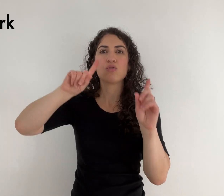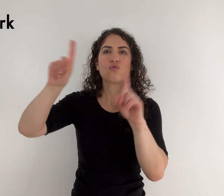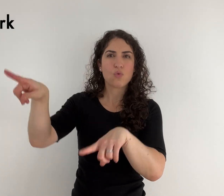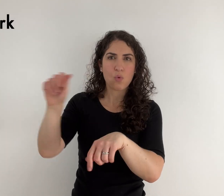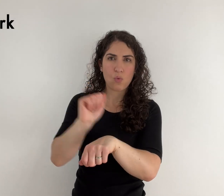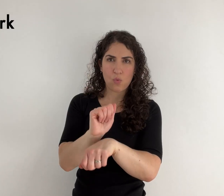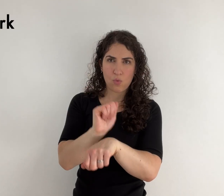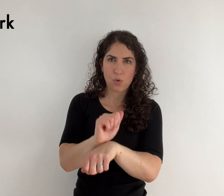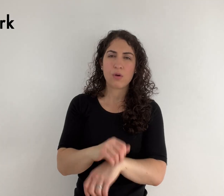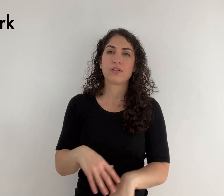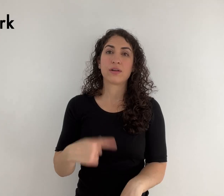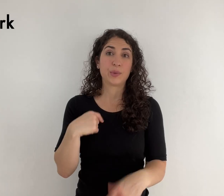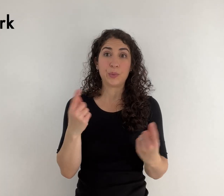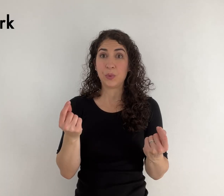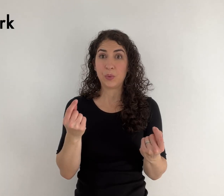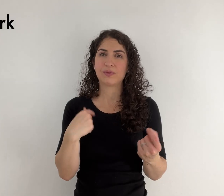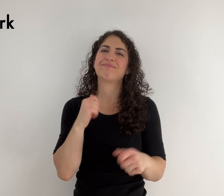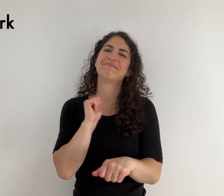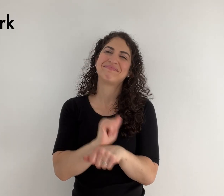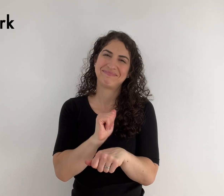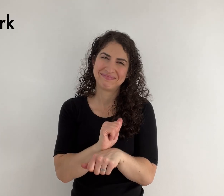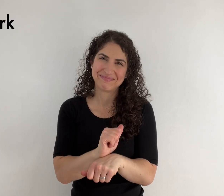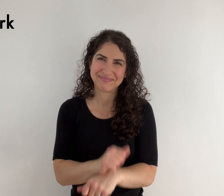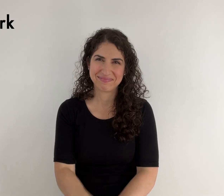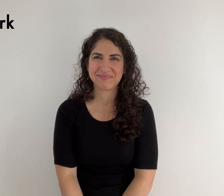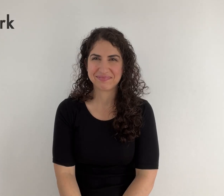I go to work. And what do I do? I work.